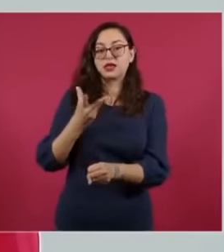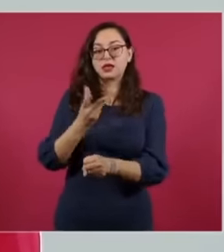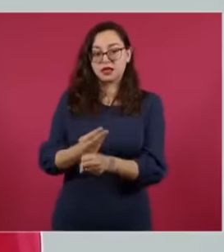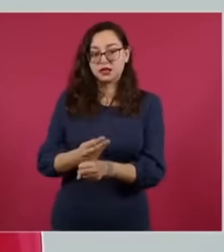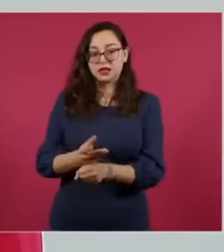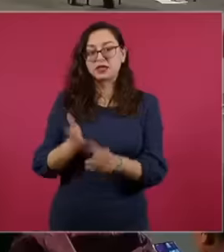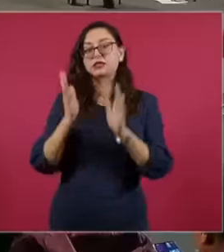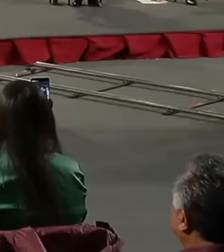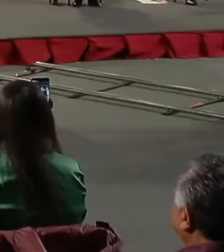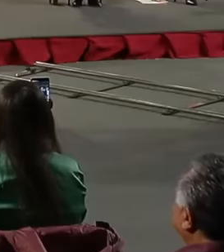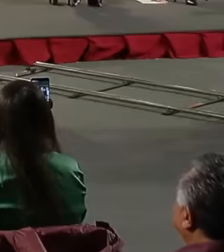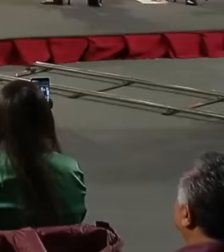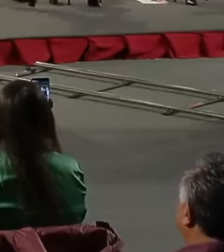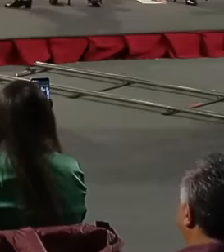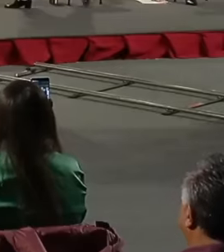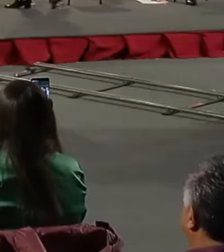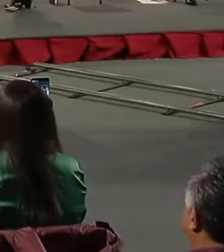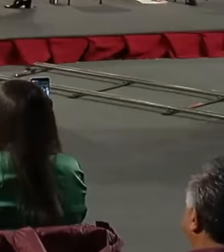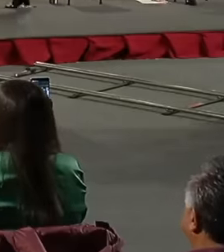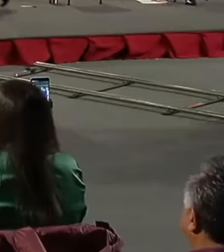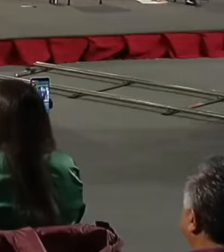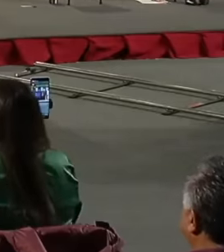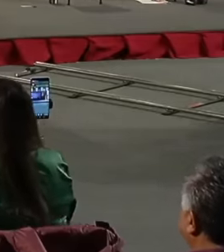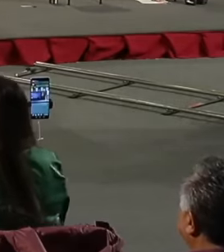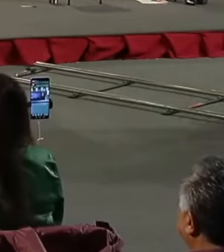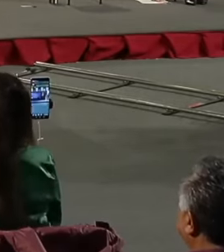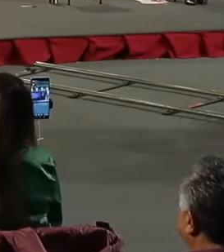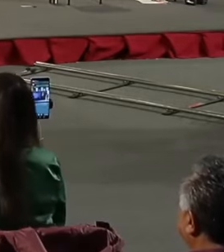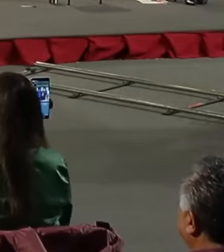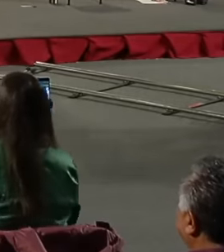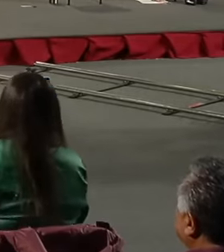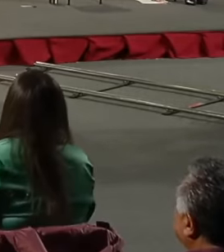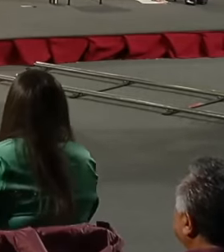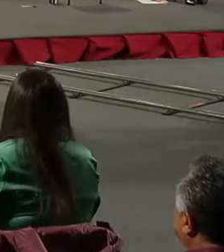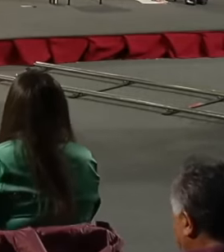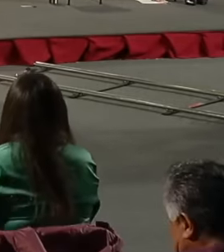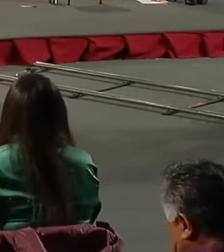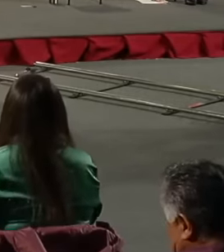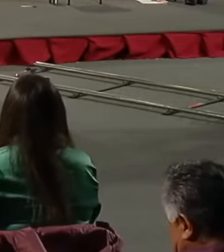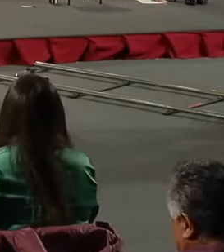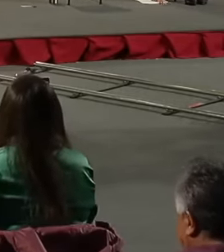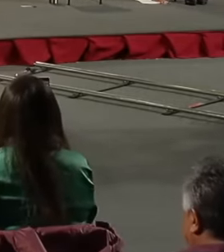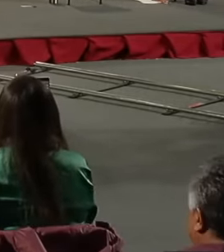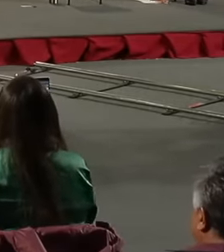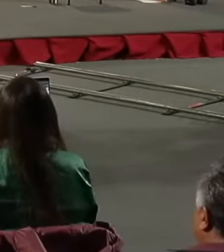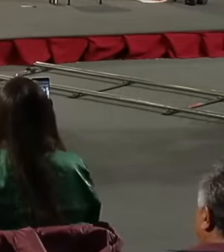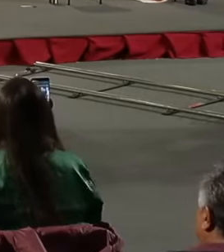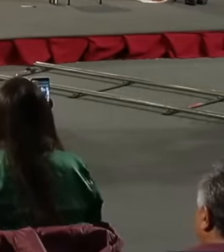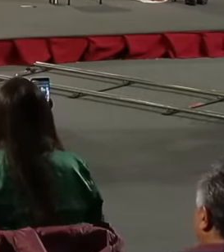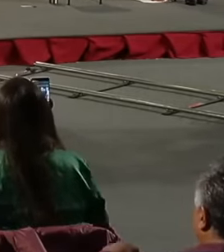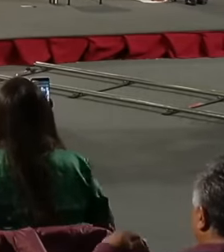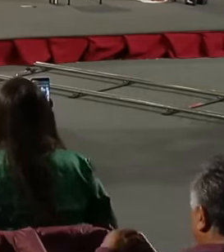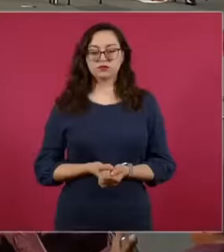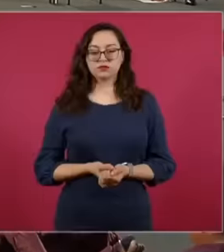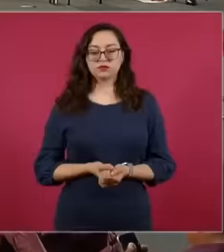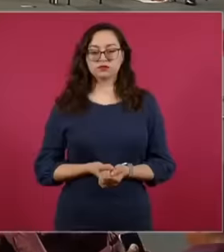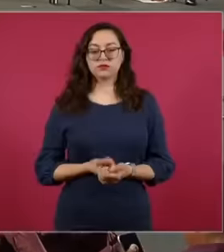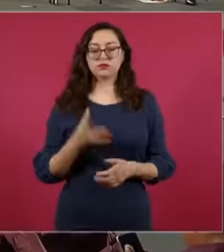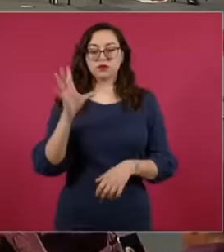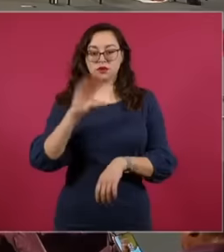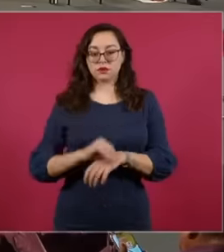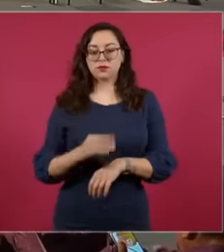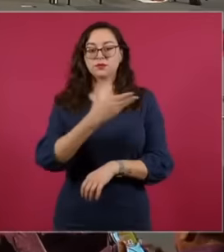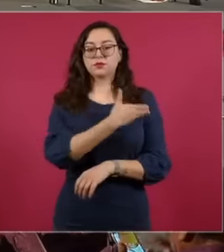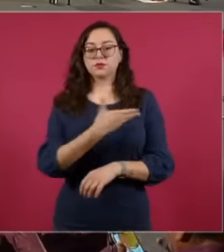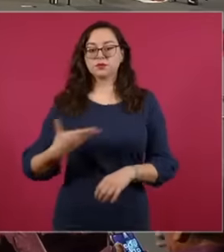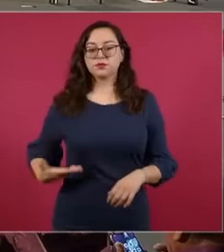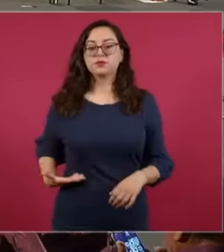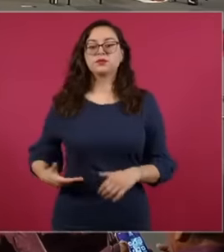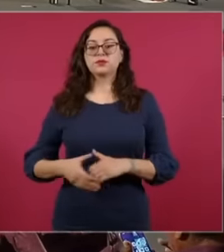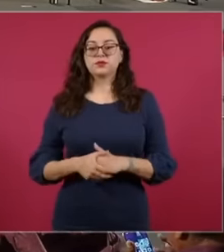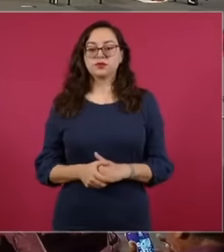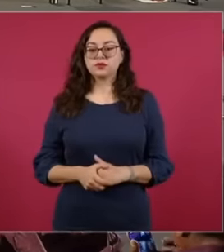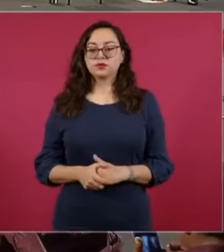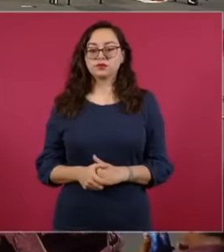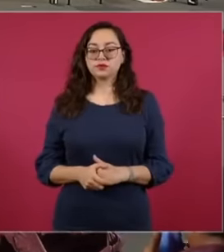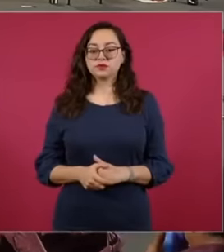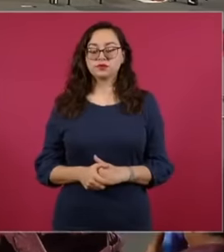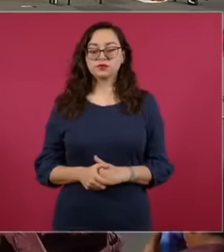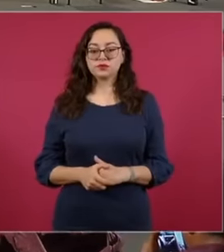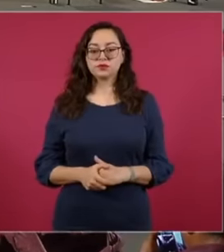integral with its president's permission, following up on the